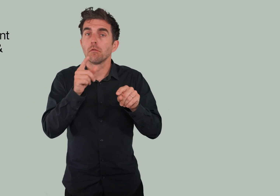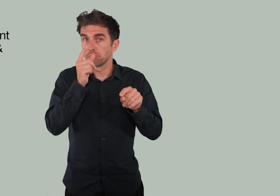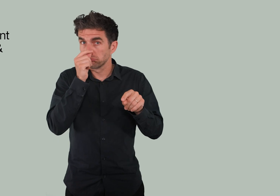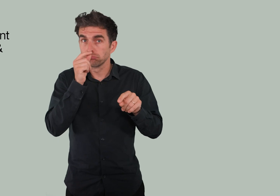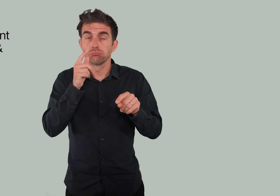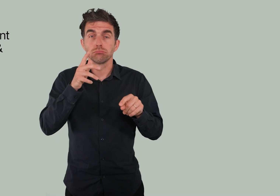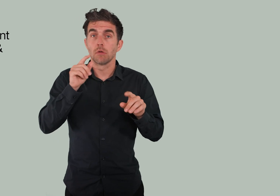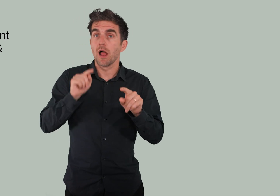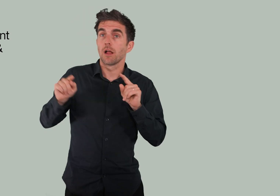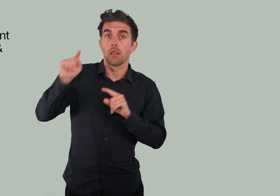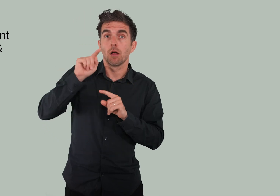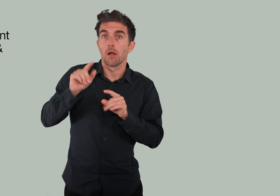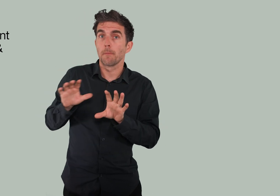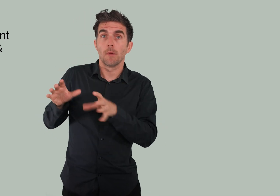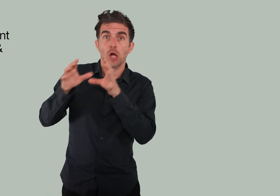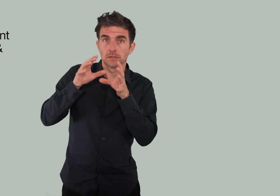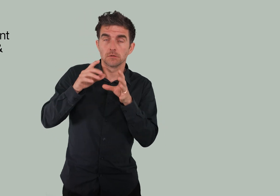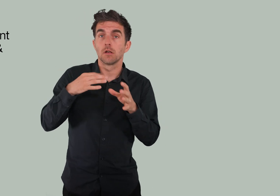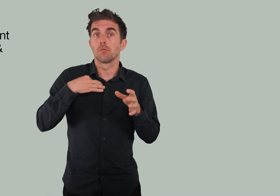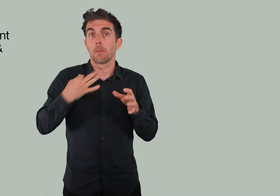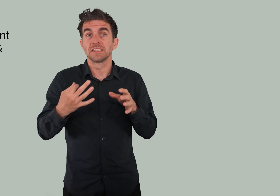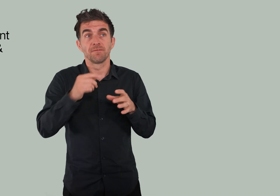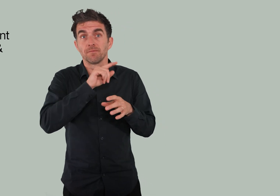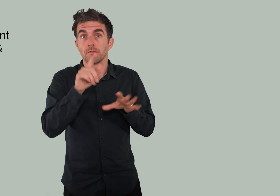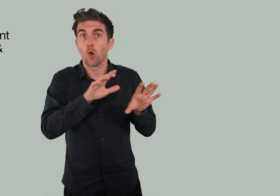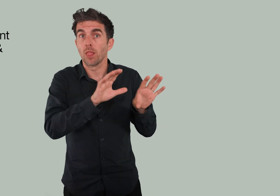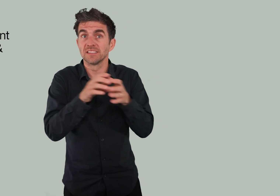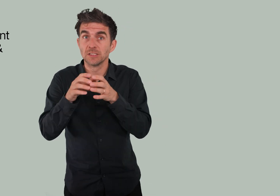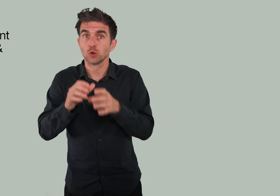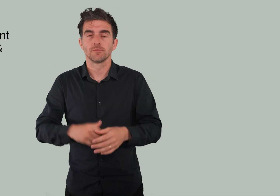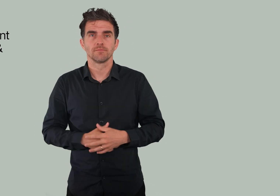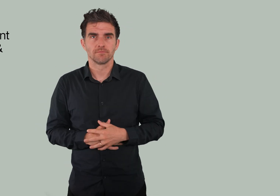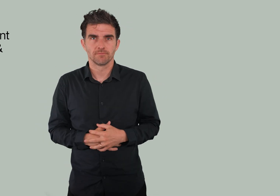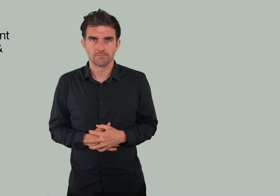some of which is informed by external bodies and representative organisations.